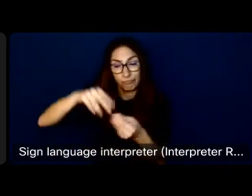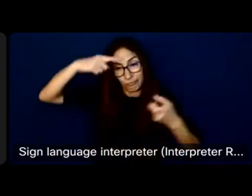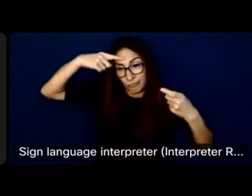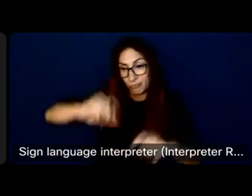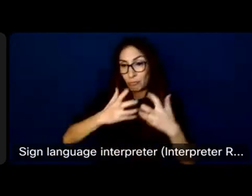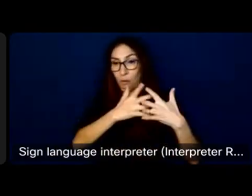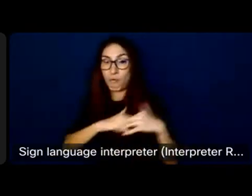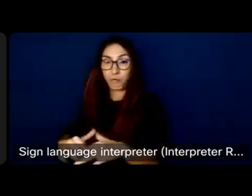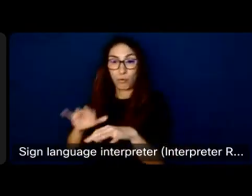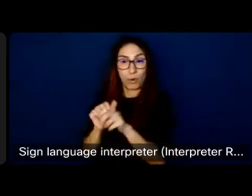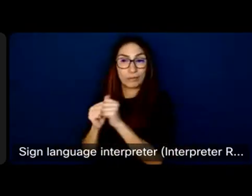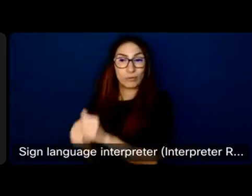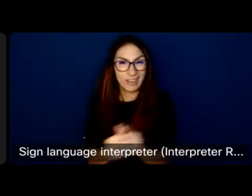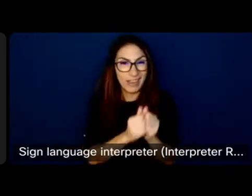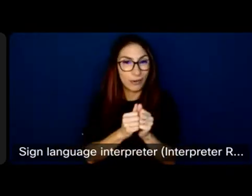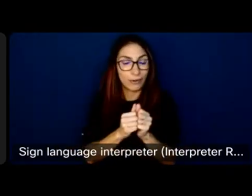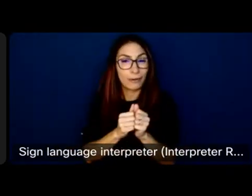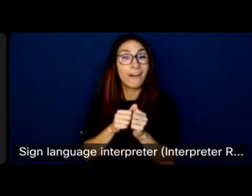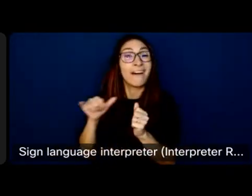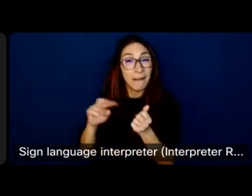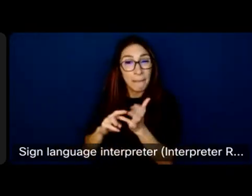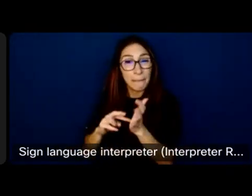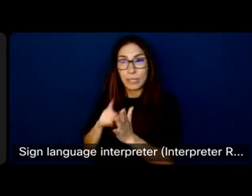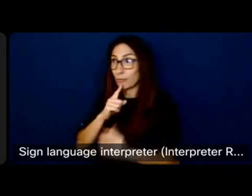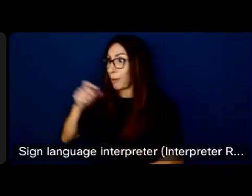our peer navigators come in. And that is why it's so